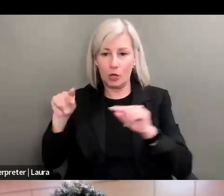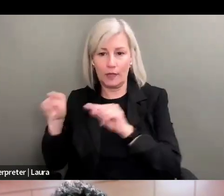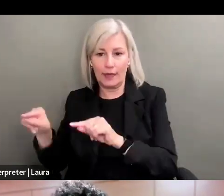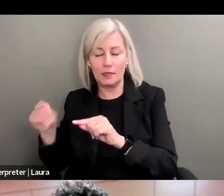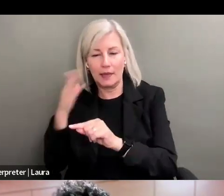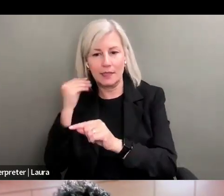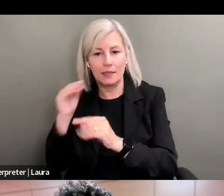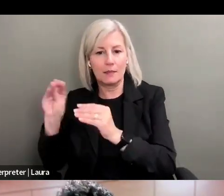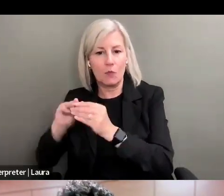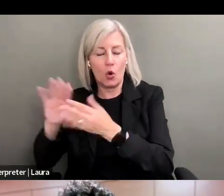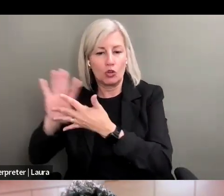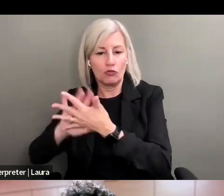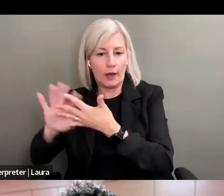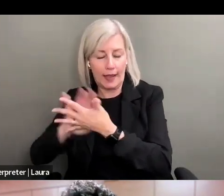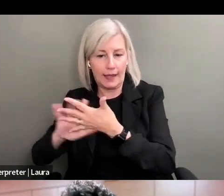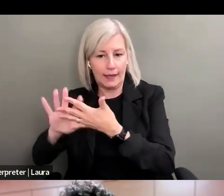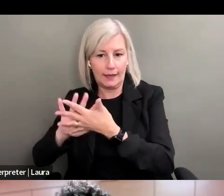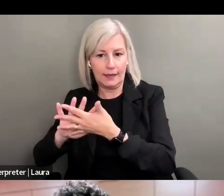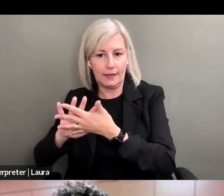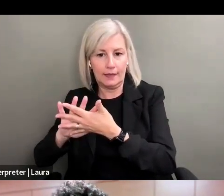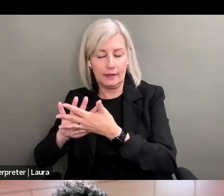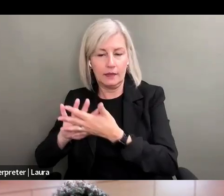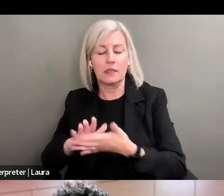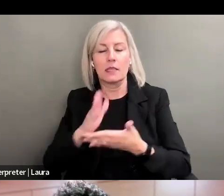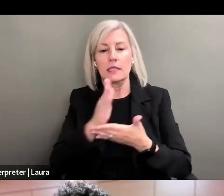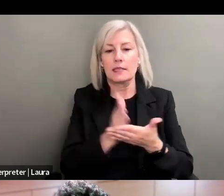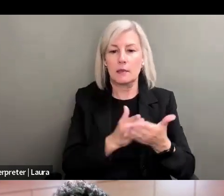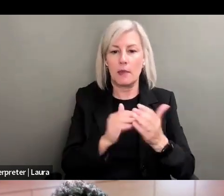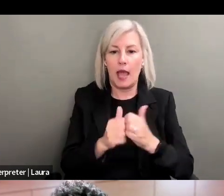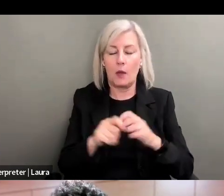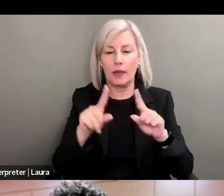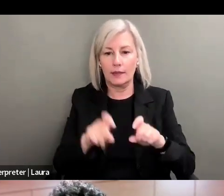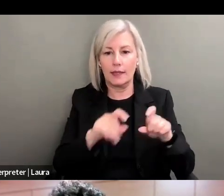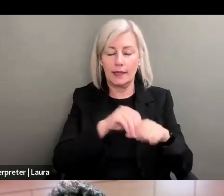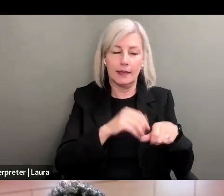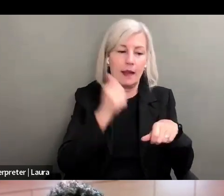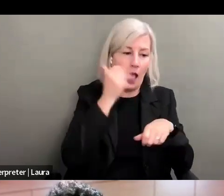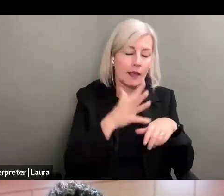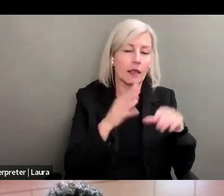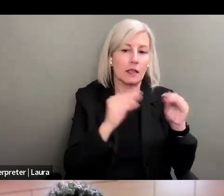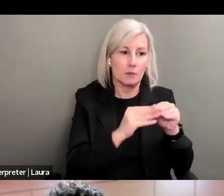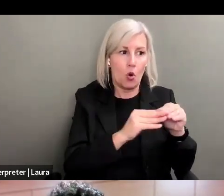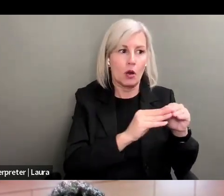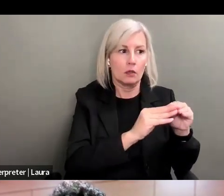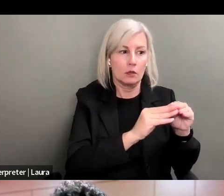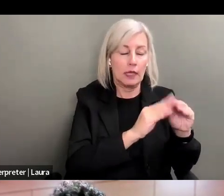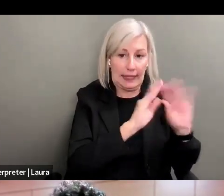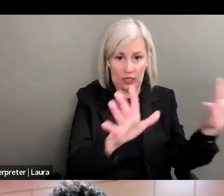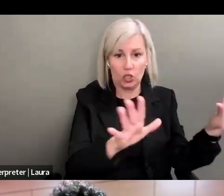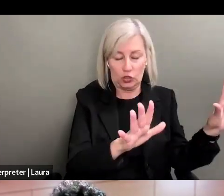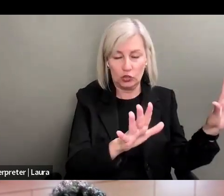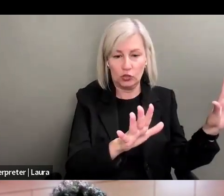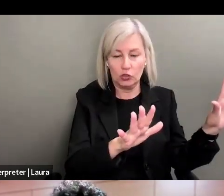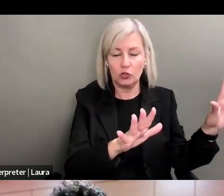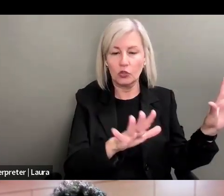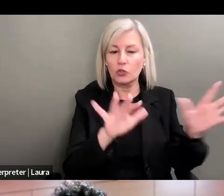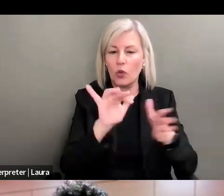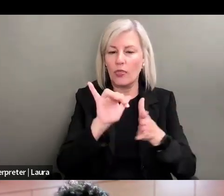gray and some of the way that we score tests in audiology is much more black and white. So, that is a difficulty that I find.